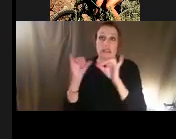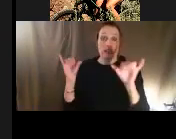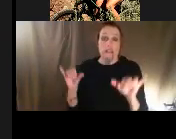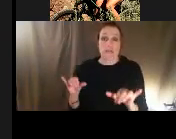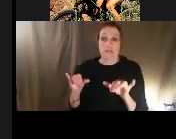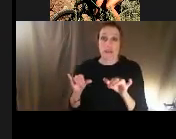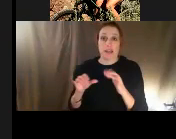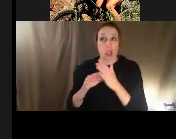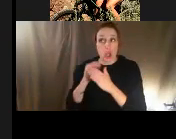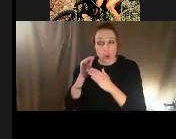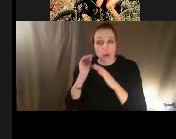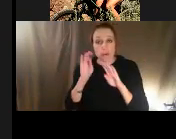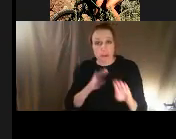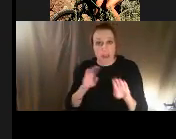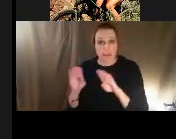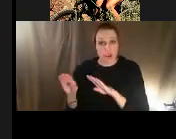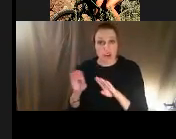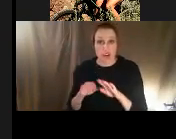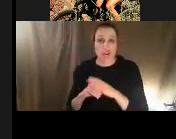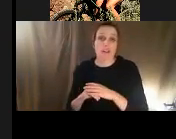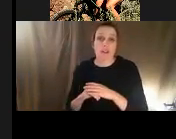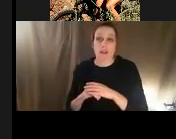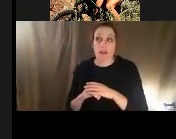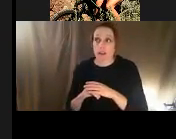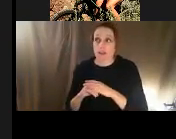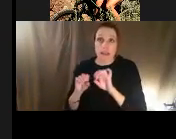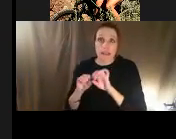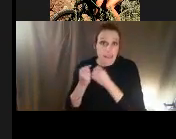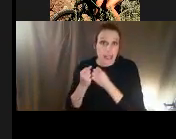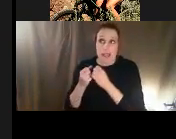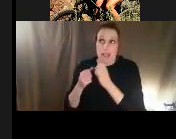from the society, the environment that they live in.